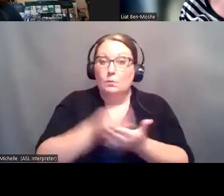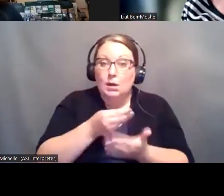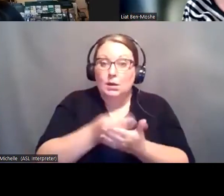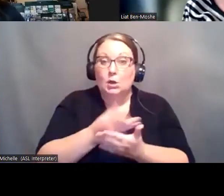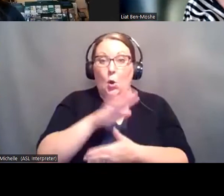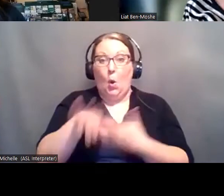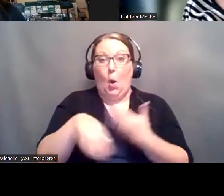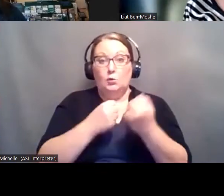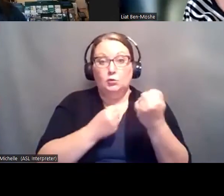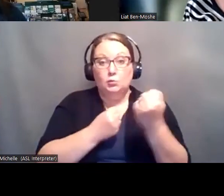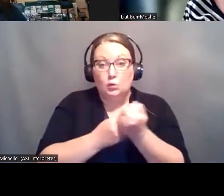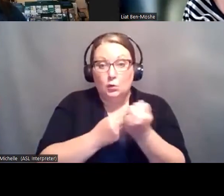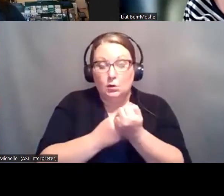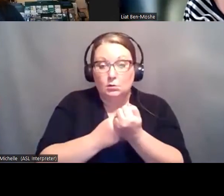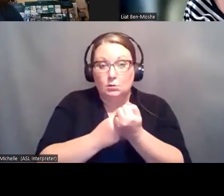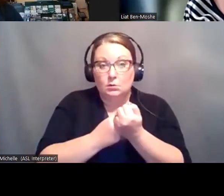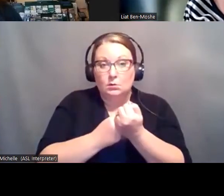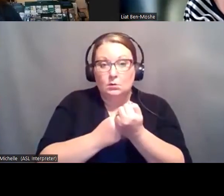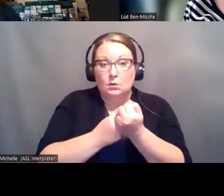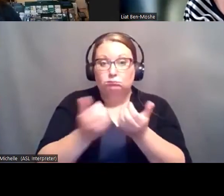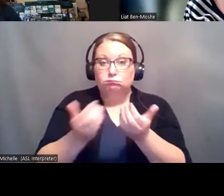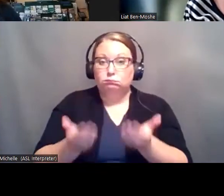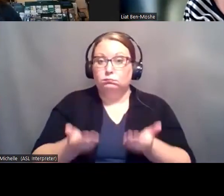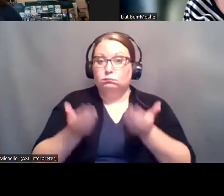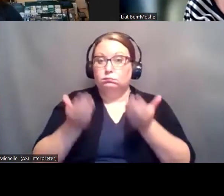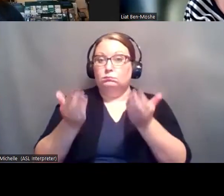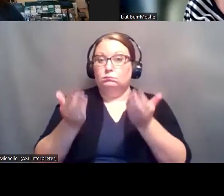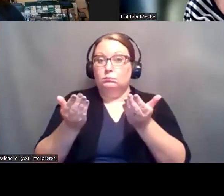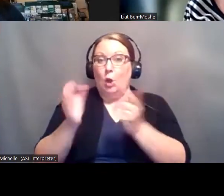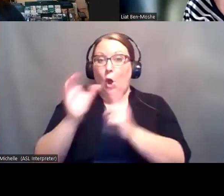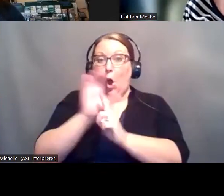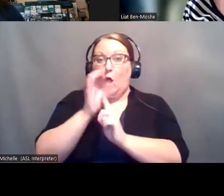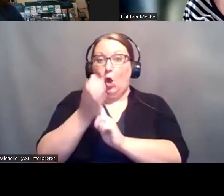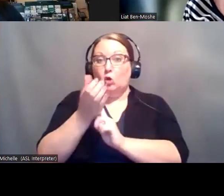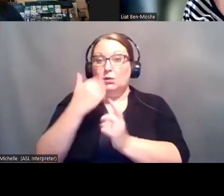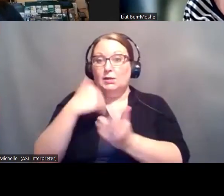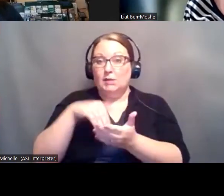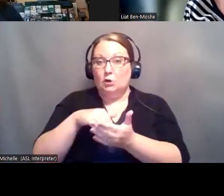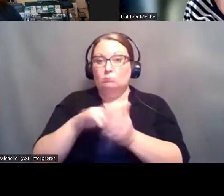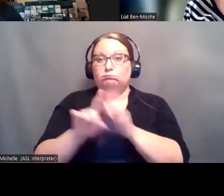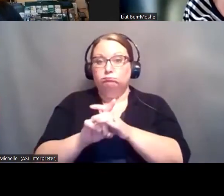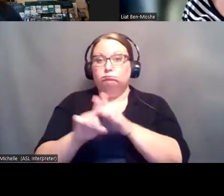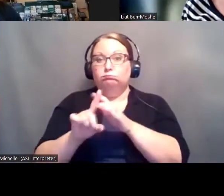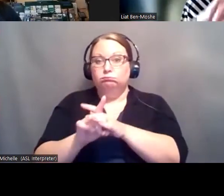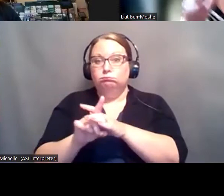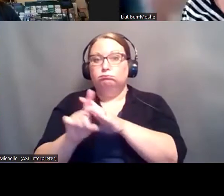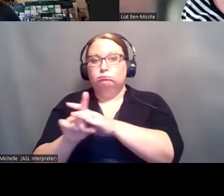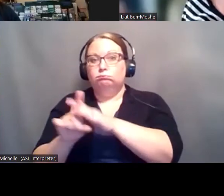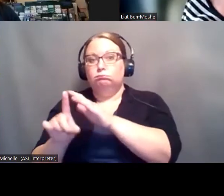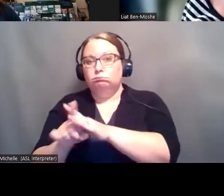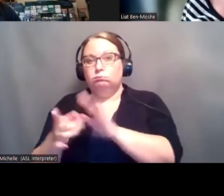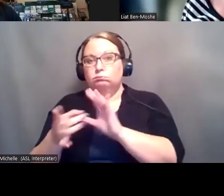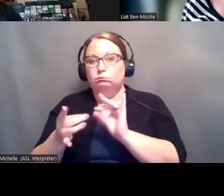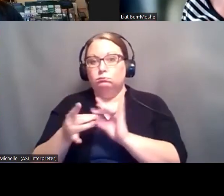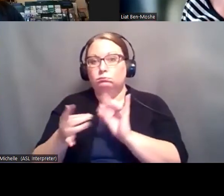and a cultural center was one of the things that repeatedly people pointed to various stakeholders,